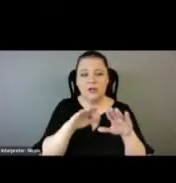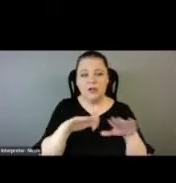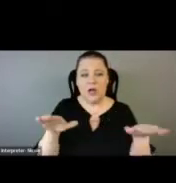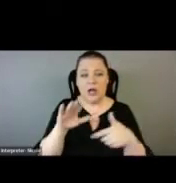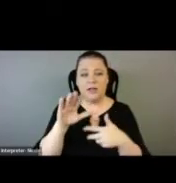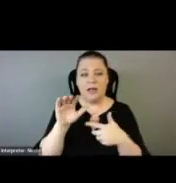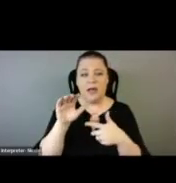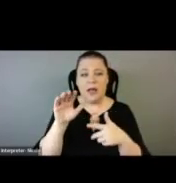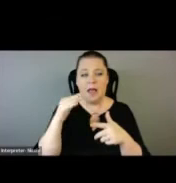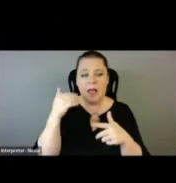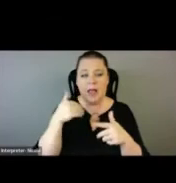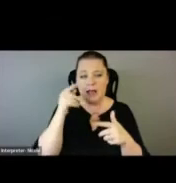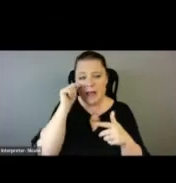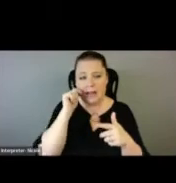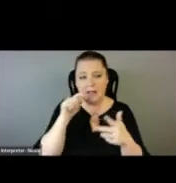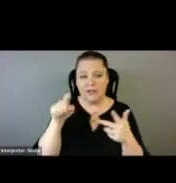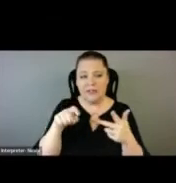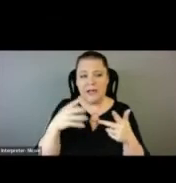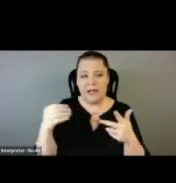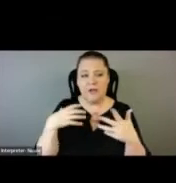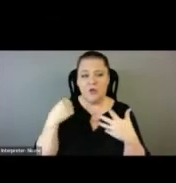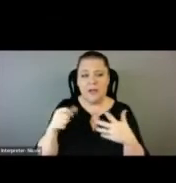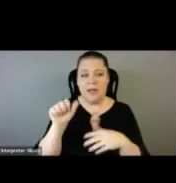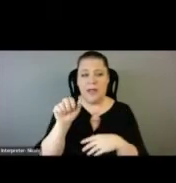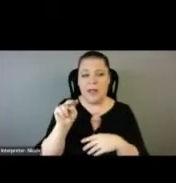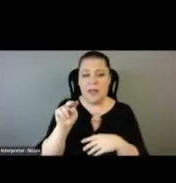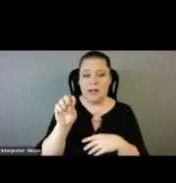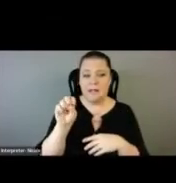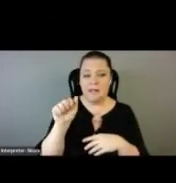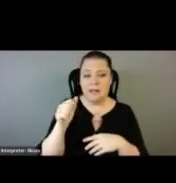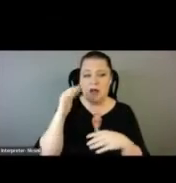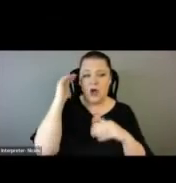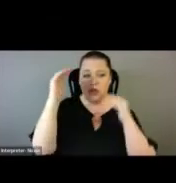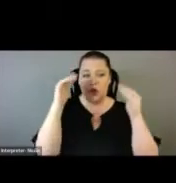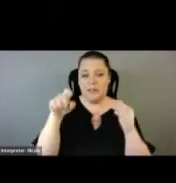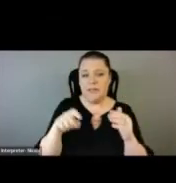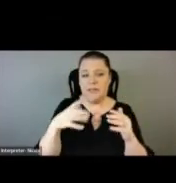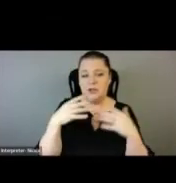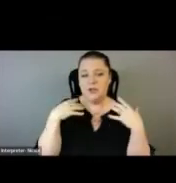Needs and Strengths. And ANSA stands for Adult Needs and Strengths Assessments. We chose